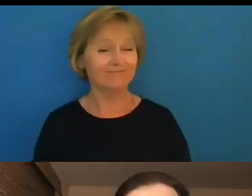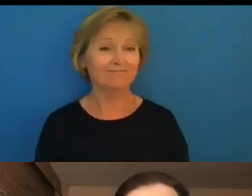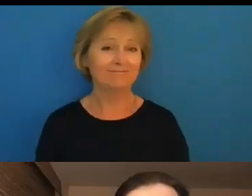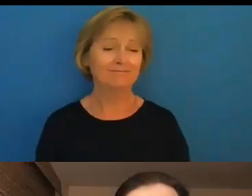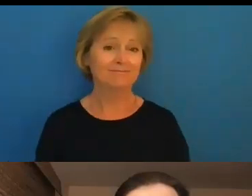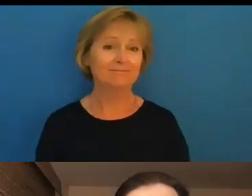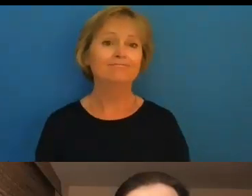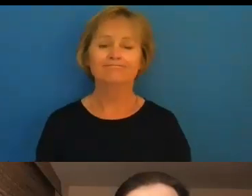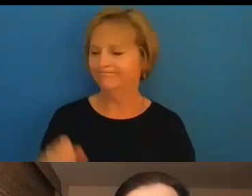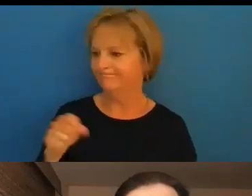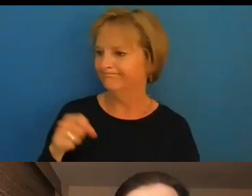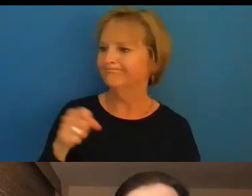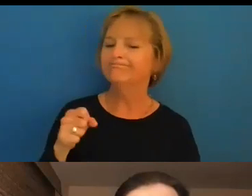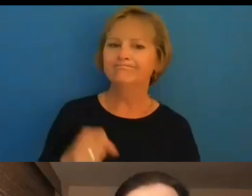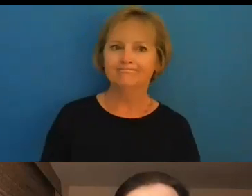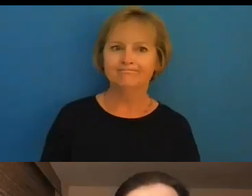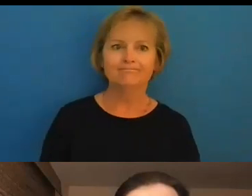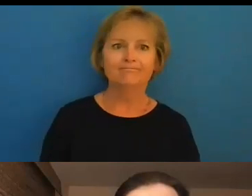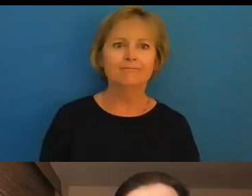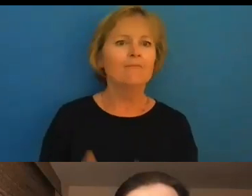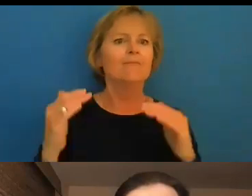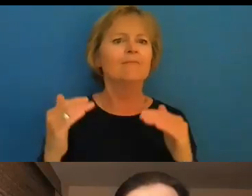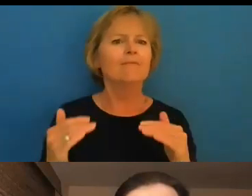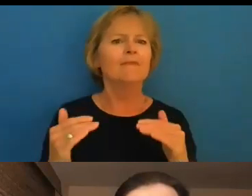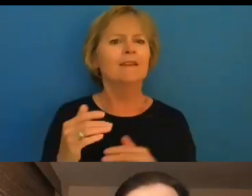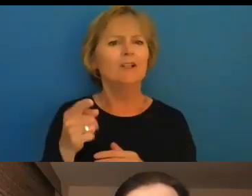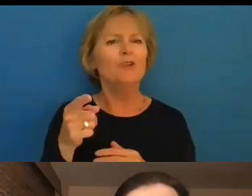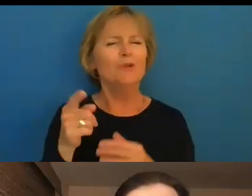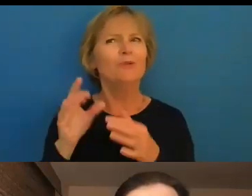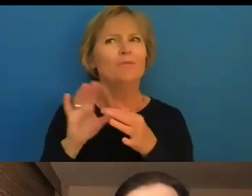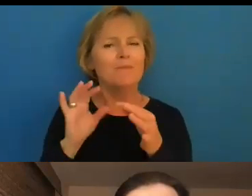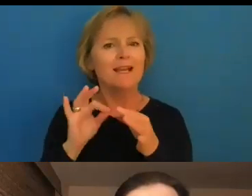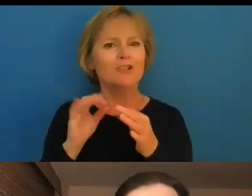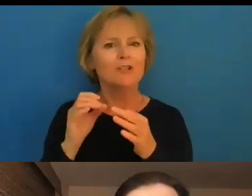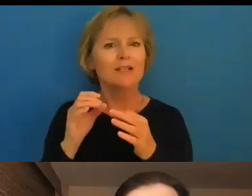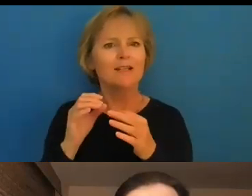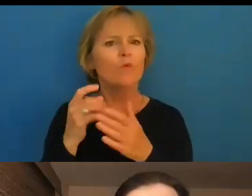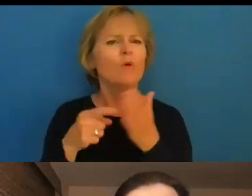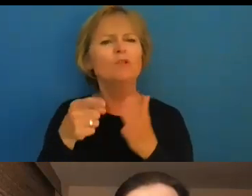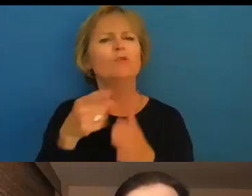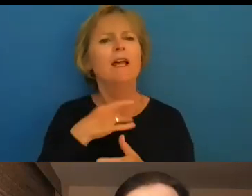Yeah, absolutely. Uhm what would you-- You kind of mentioned it at the end there, but what would you like to say to people who are posting, and sharing